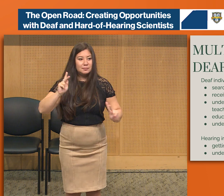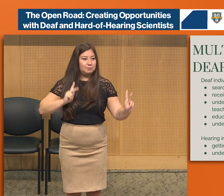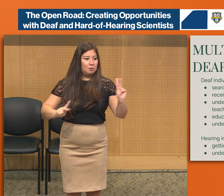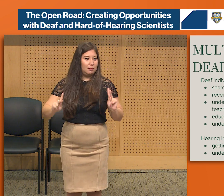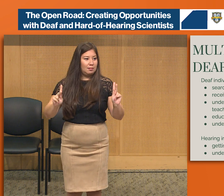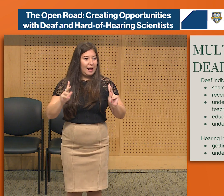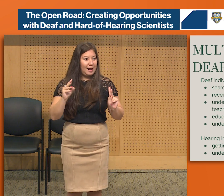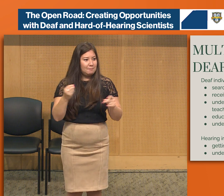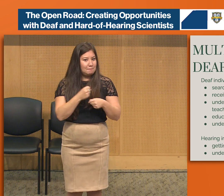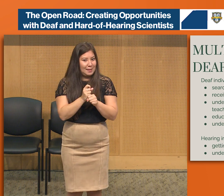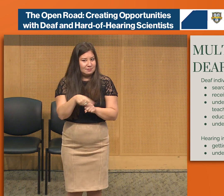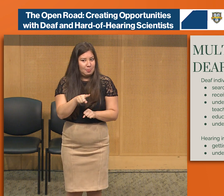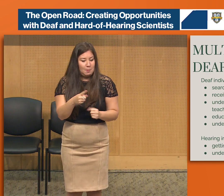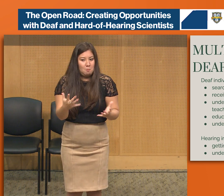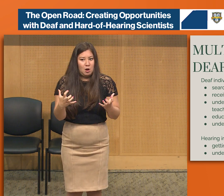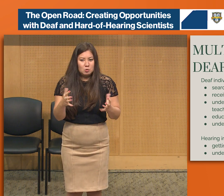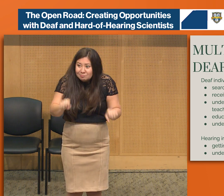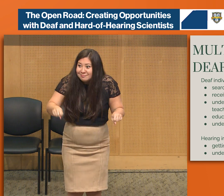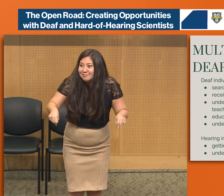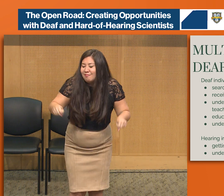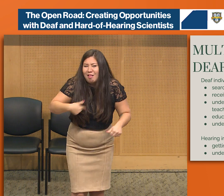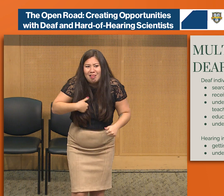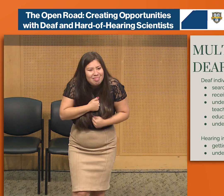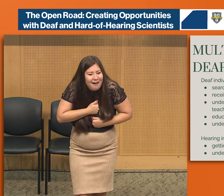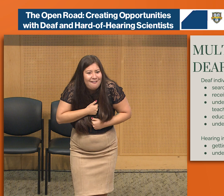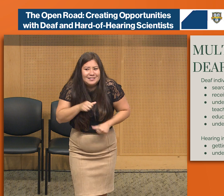and creating interest in the sciences.